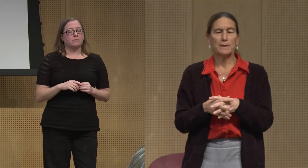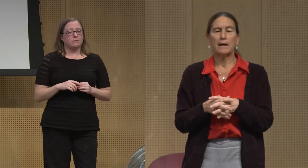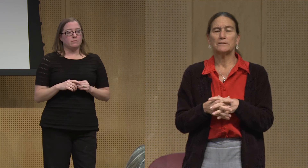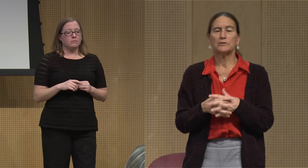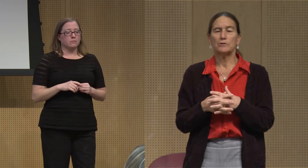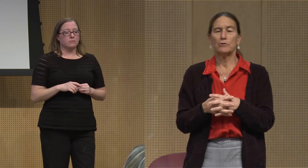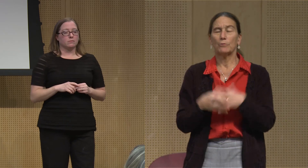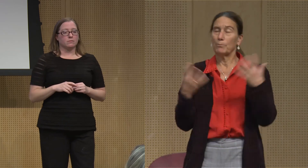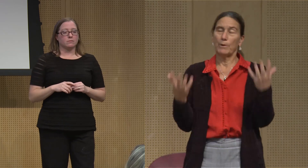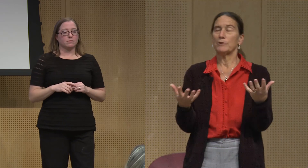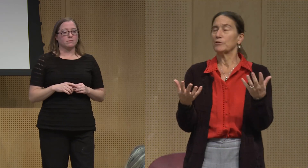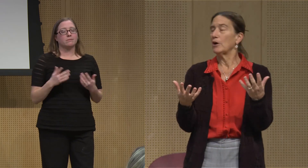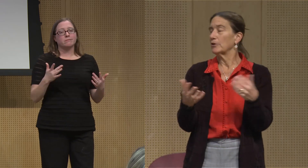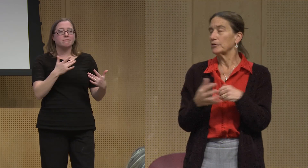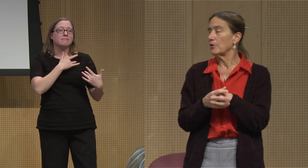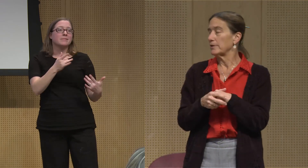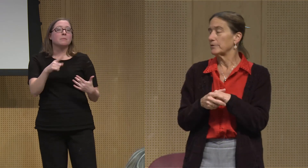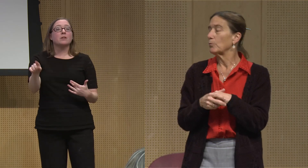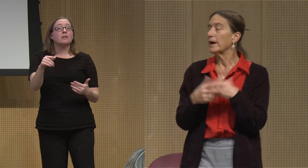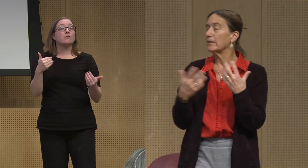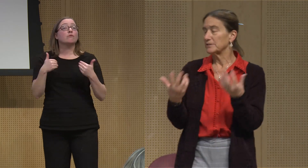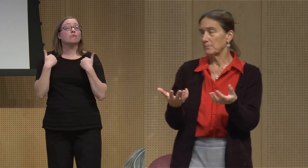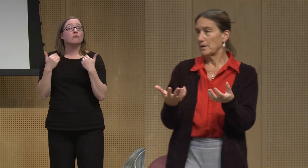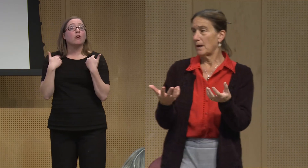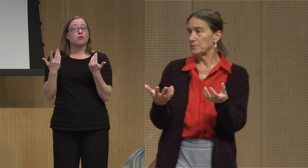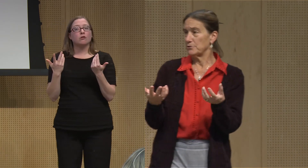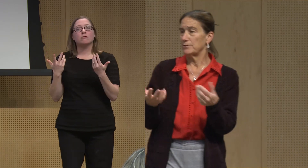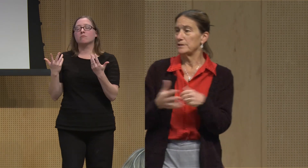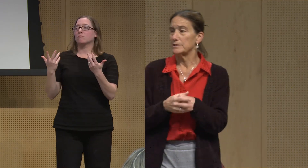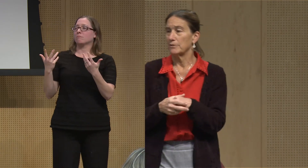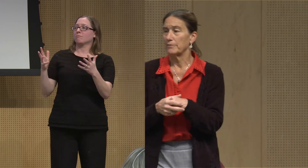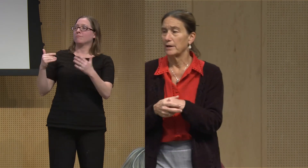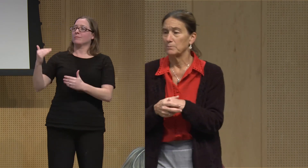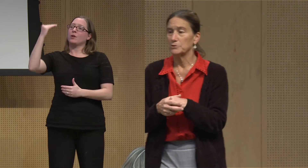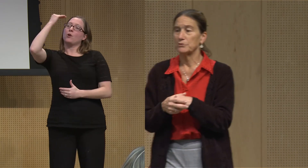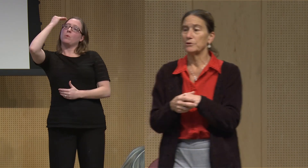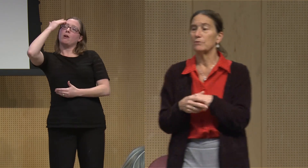BECAUSE WHEN YOU'RE YOUNGER YOU AREN'T EVEN AWARE OF SOME OF THE OPPORTUNITIES THAT ARE AVAILABLE TO YOU.